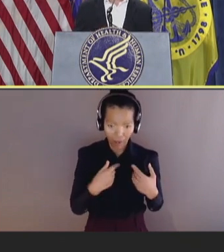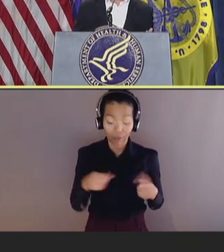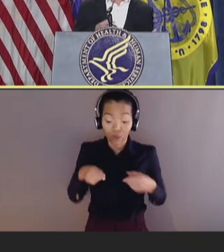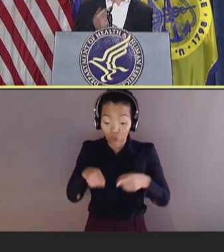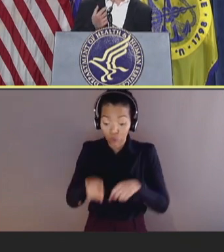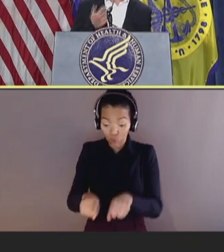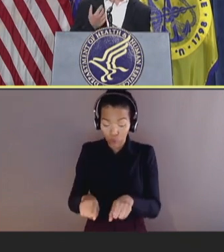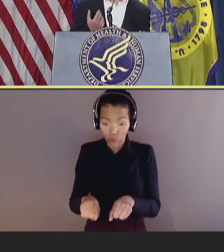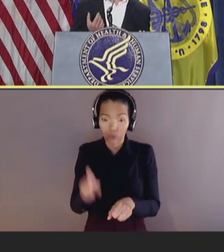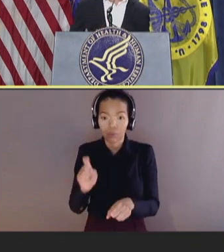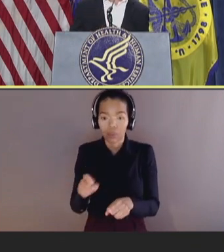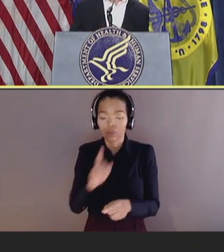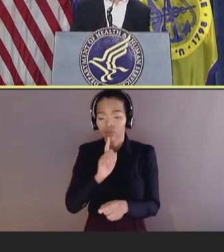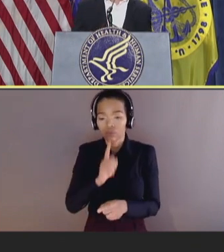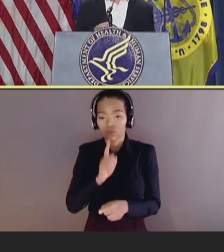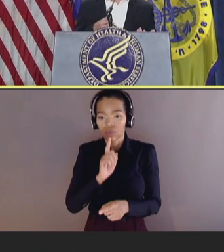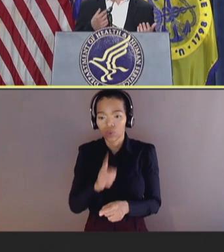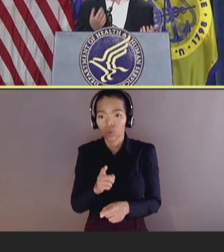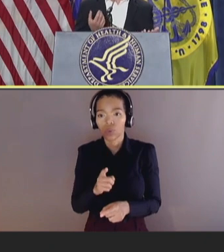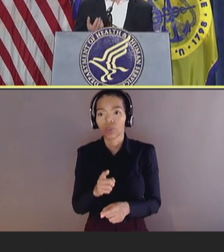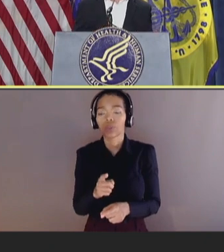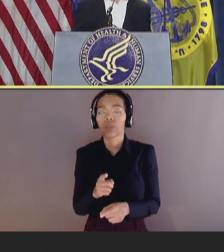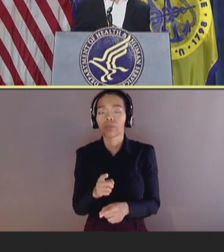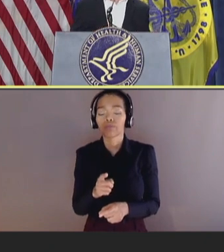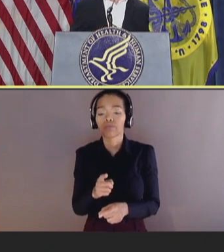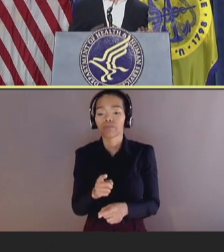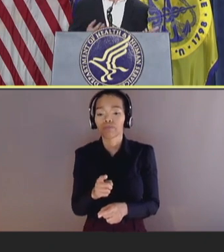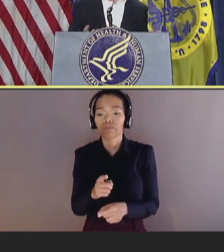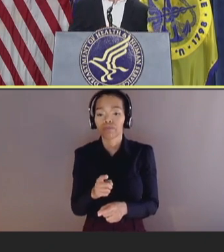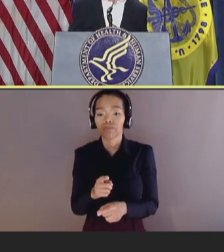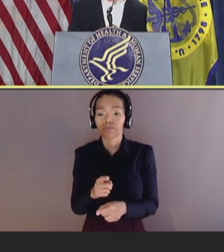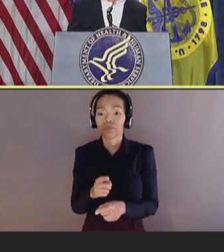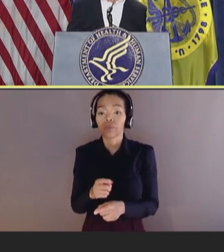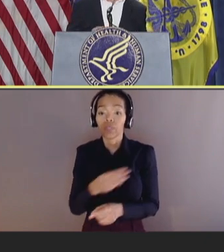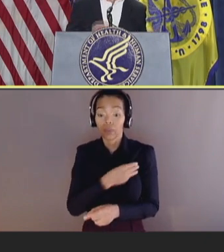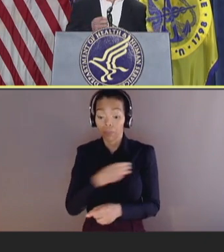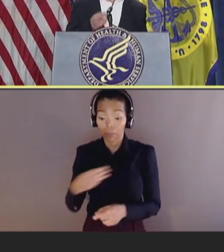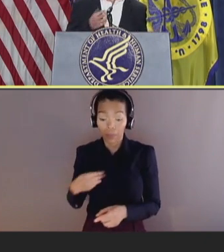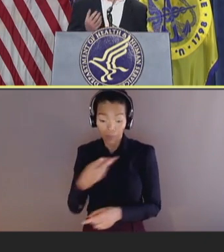they have to ensure that the beneficiary or the member they're seeing meets the